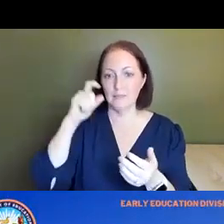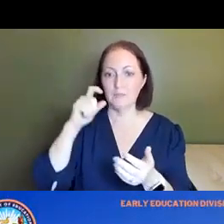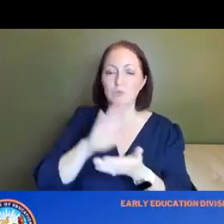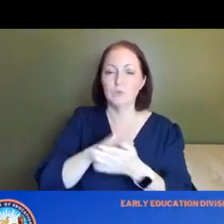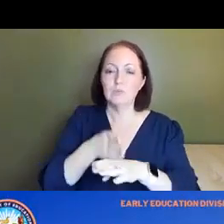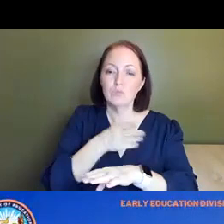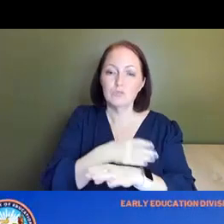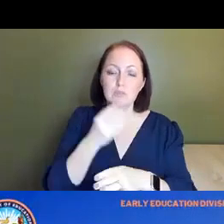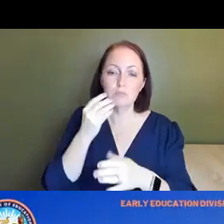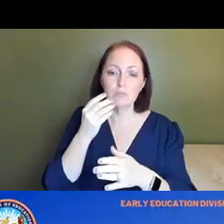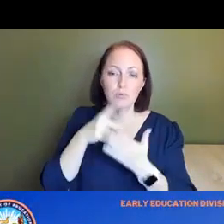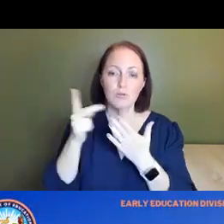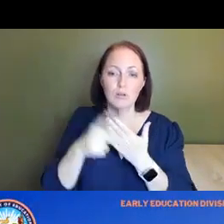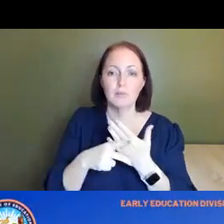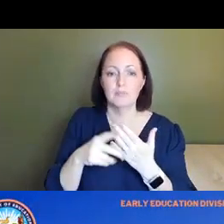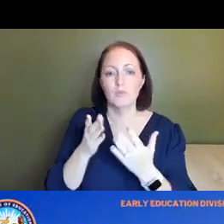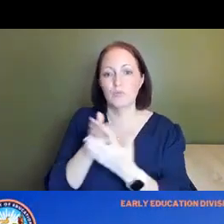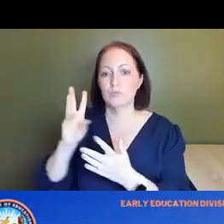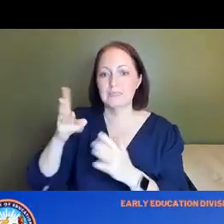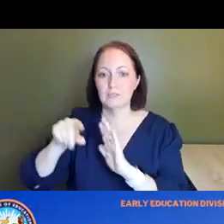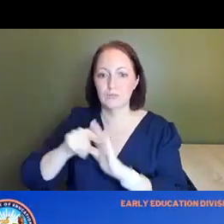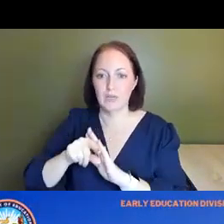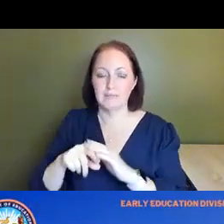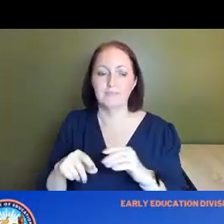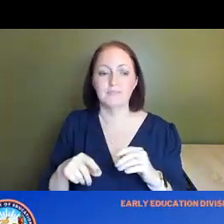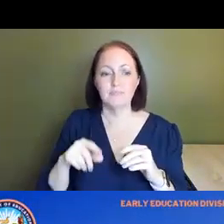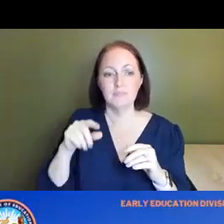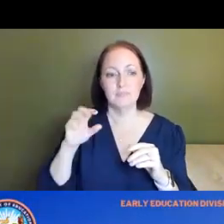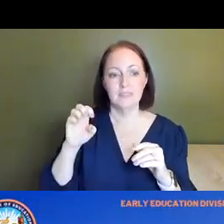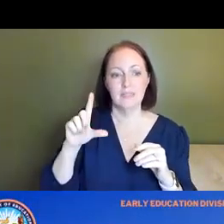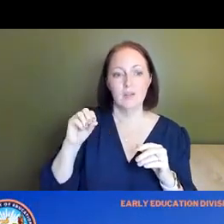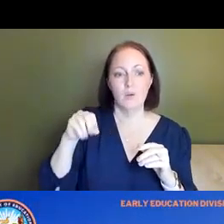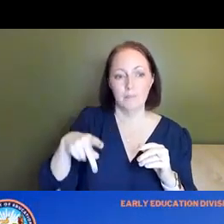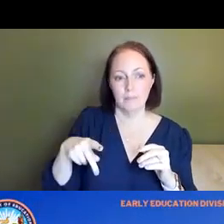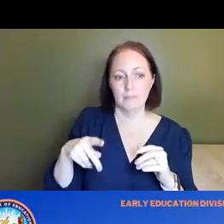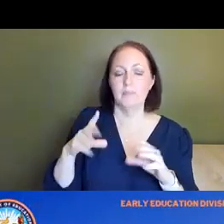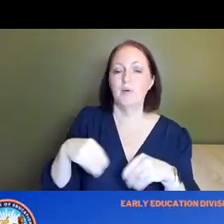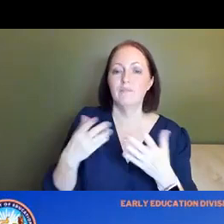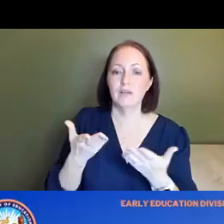programs for TK through the sixth grade. The ELO-P is defined as services provided in addition